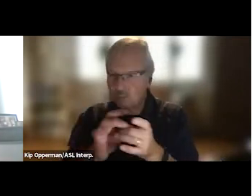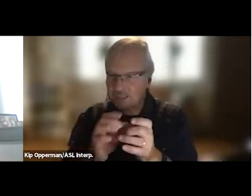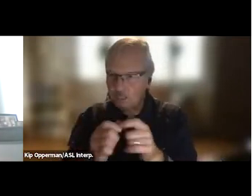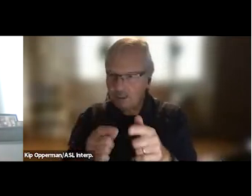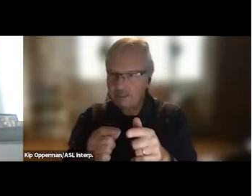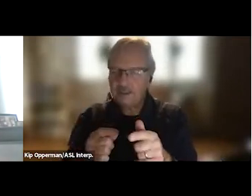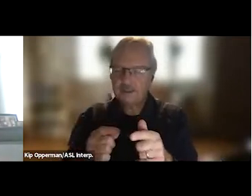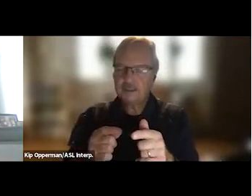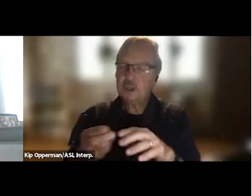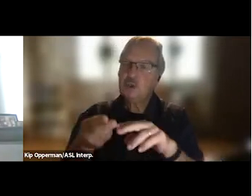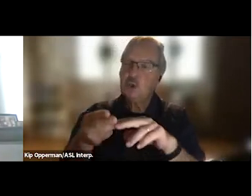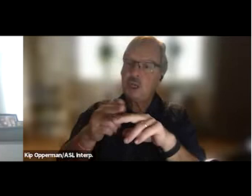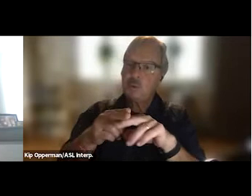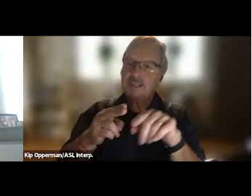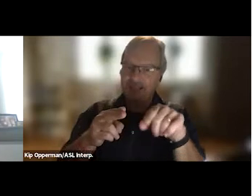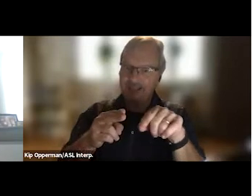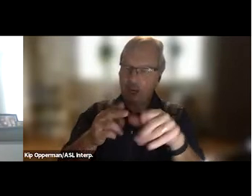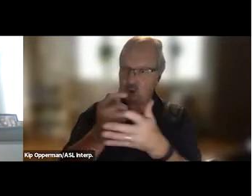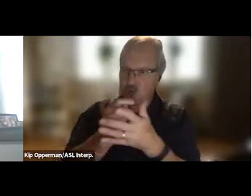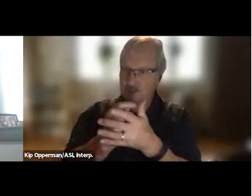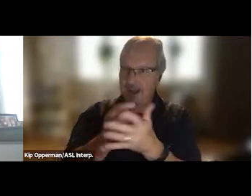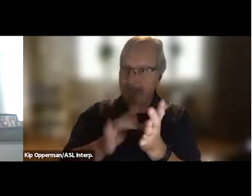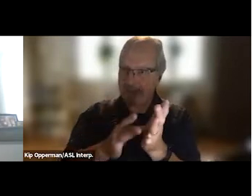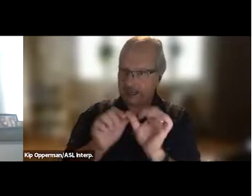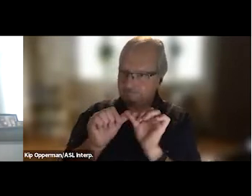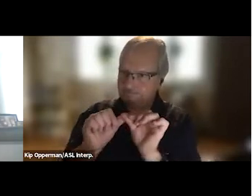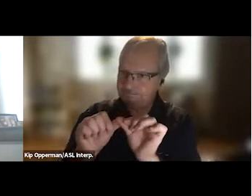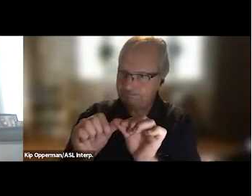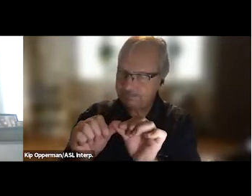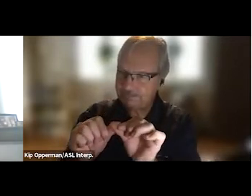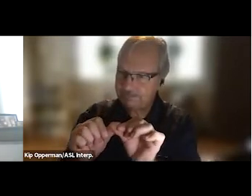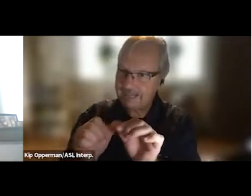to increase the likelihood that their treatment and medication is continued once they are released.